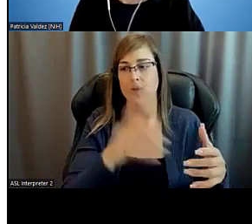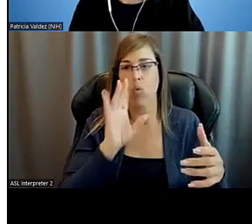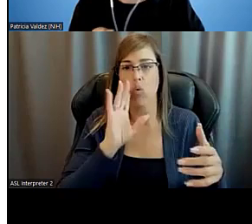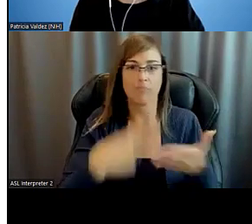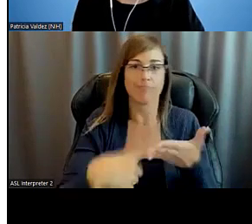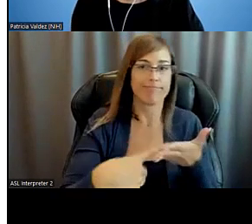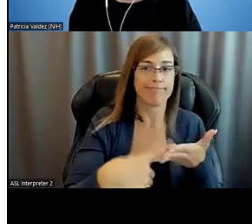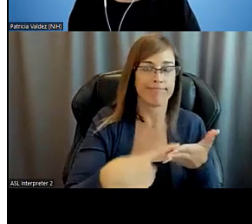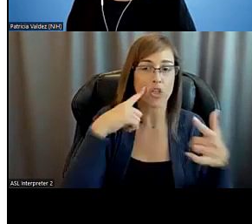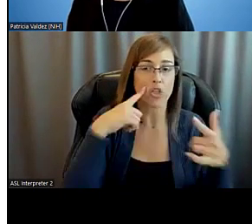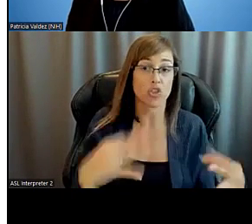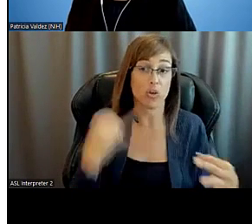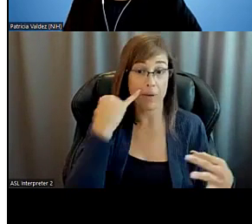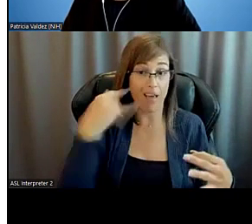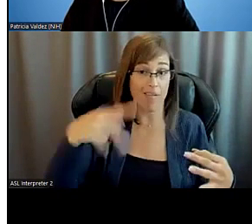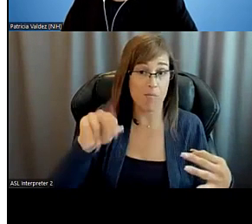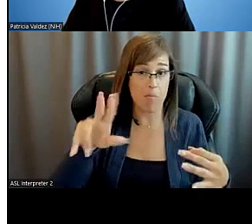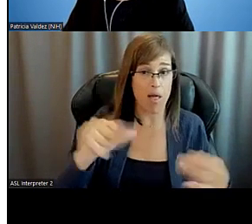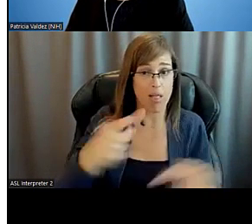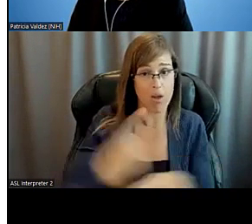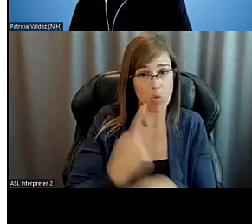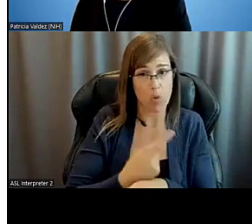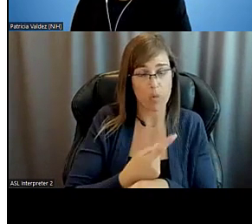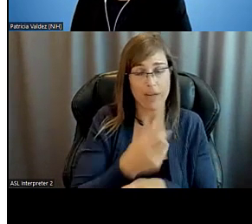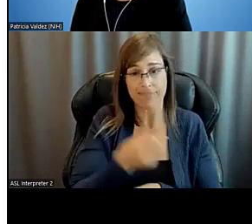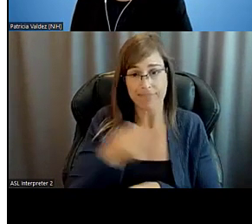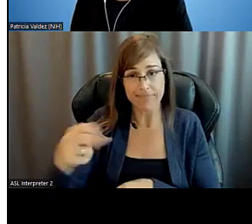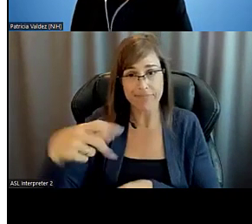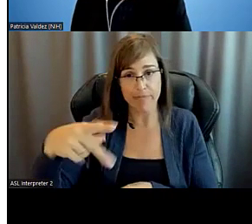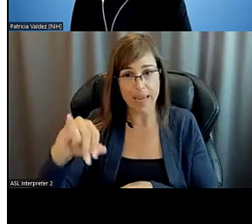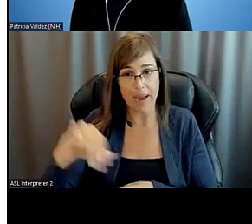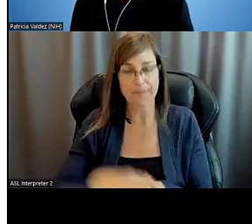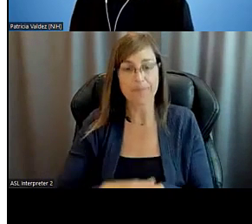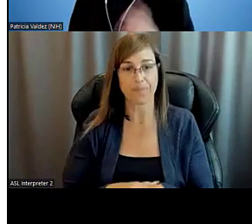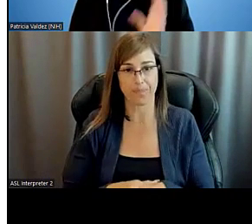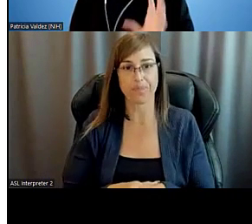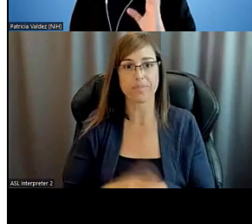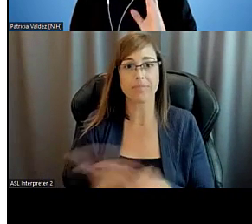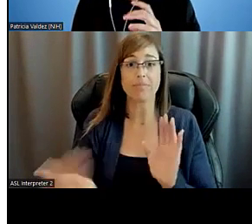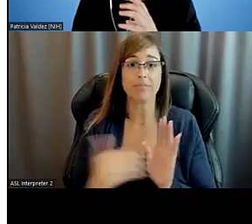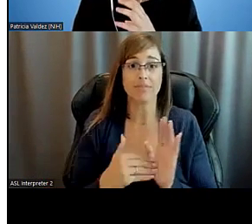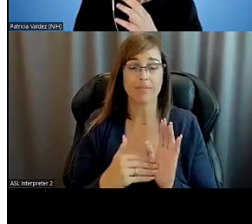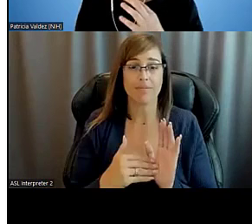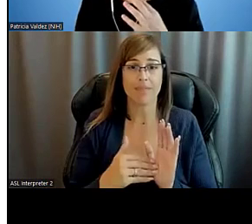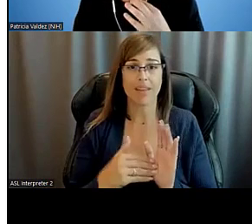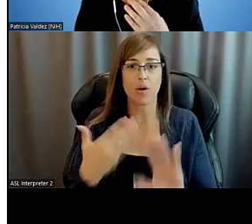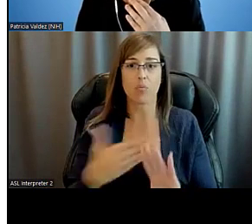determine whether or not she is appropriate to serve as a PI. So, again, prior approval needs to happen.